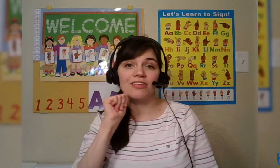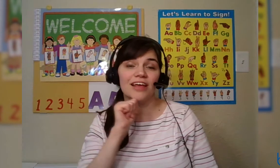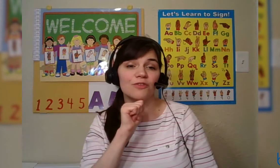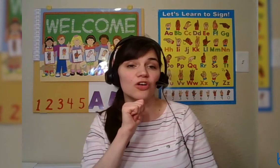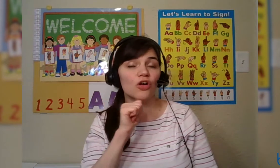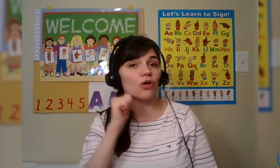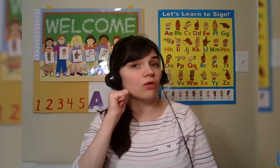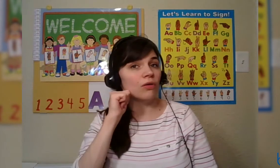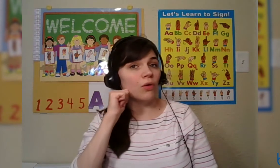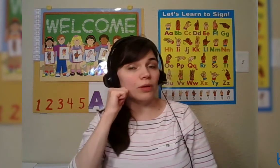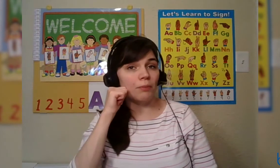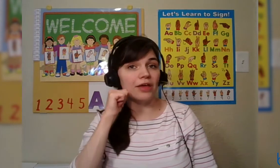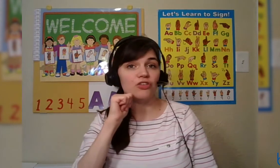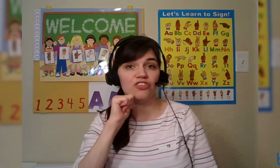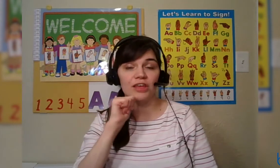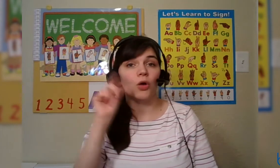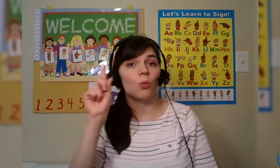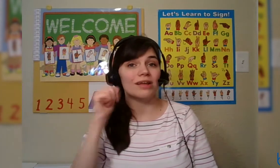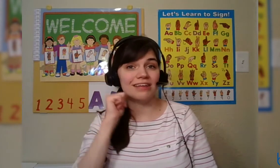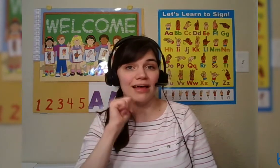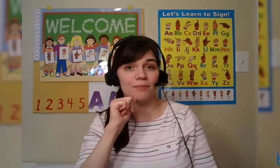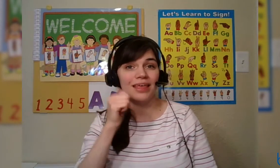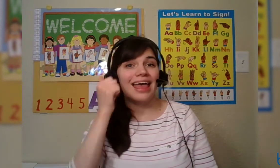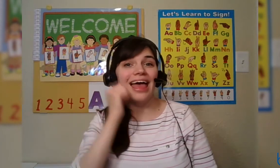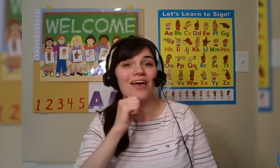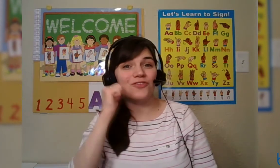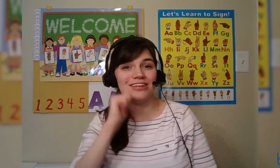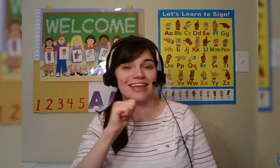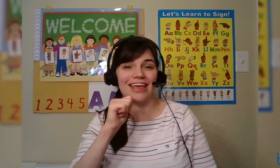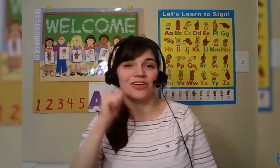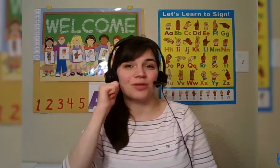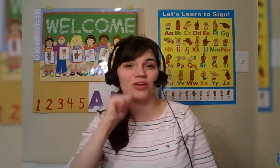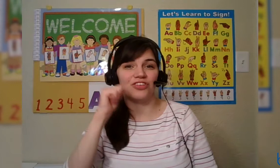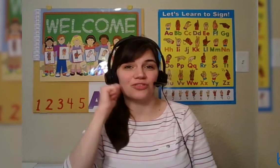the sign for girl went by your chin one time. Every day, you're gonna brush it